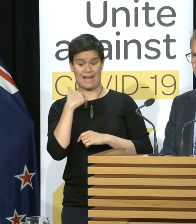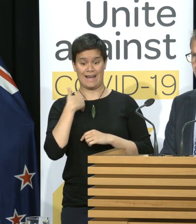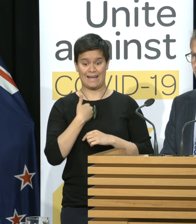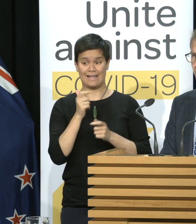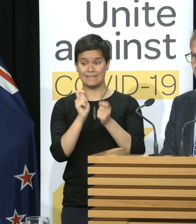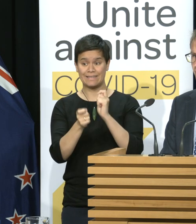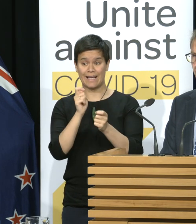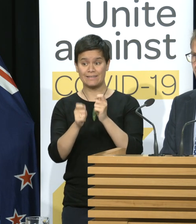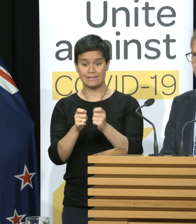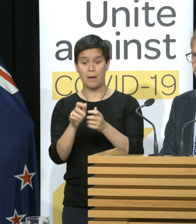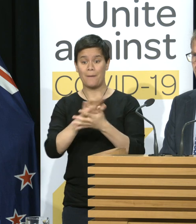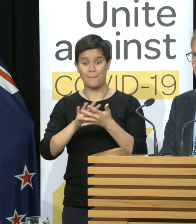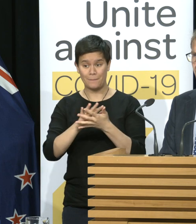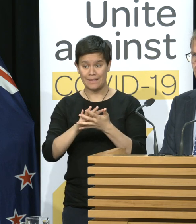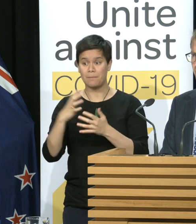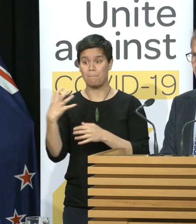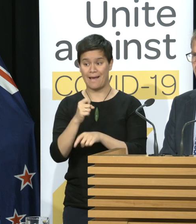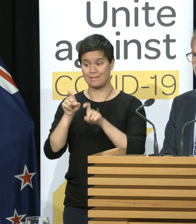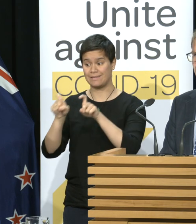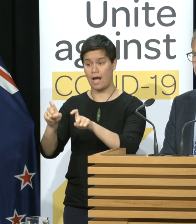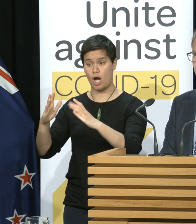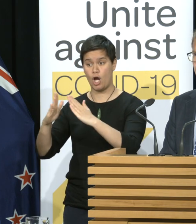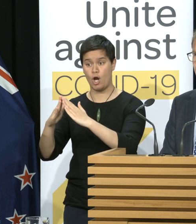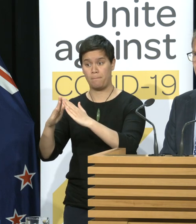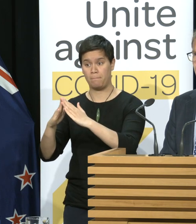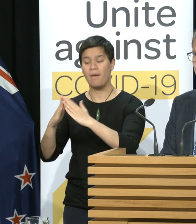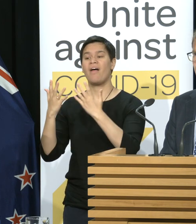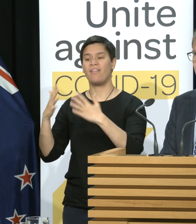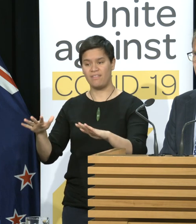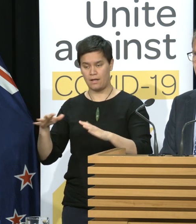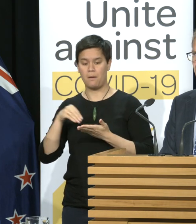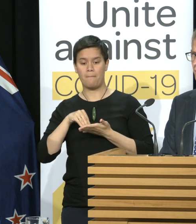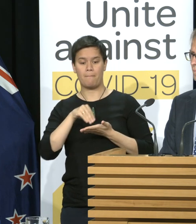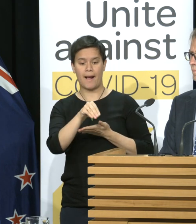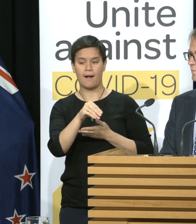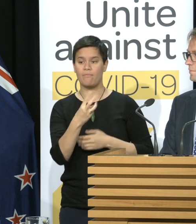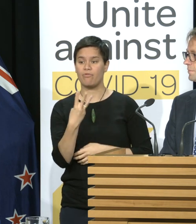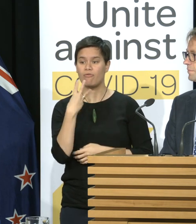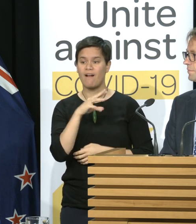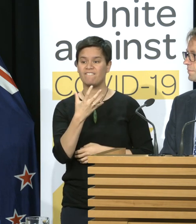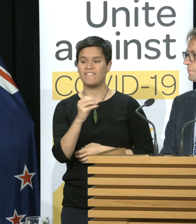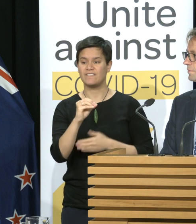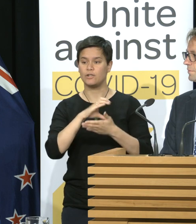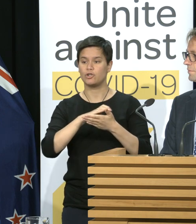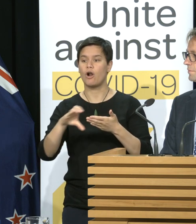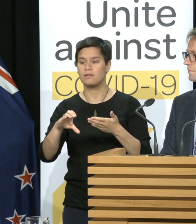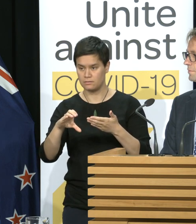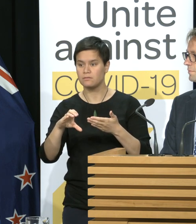There's a $350 payment, upfront payment, non-refundable. So basically, they'll get that money while their staff are having--